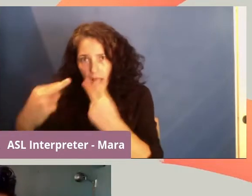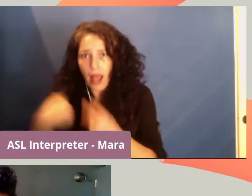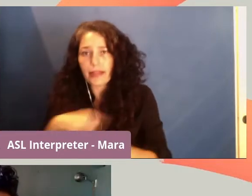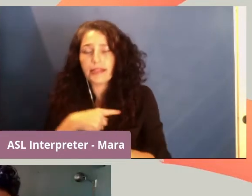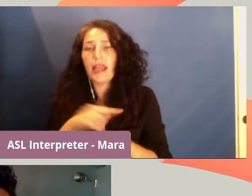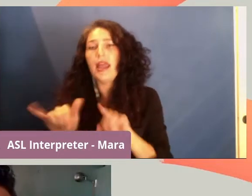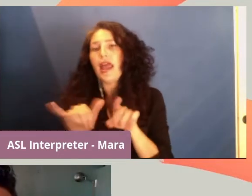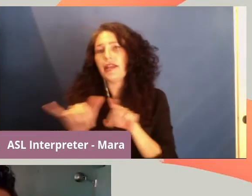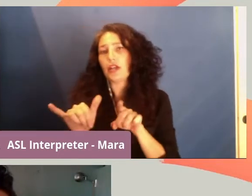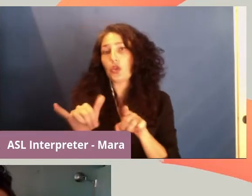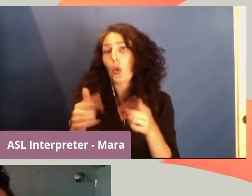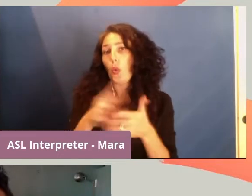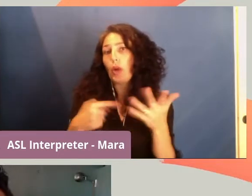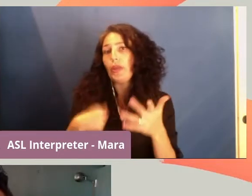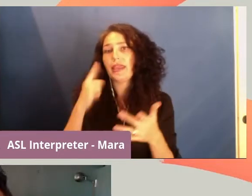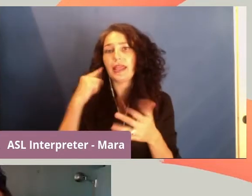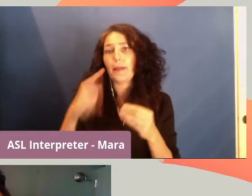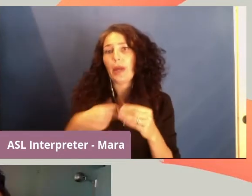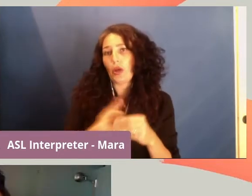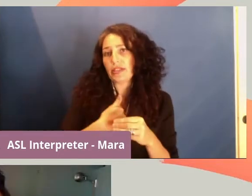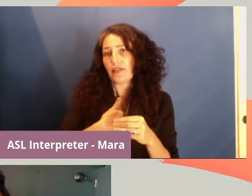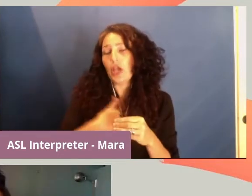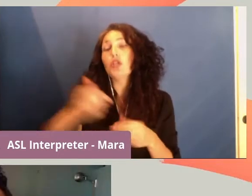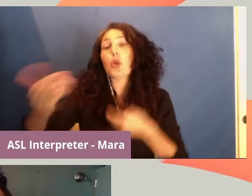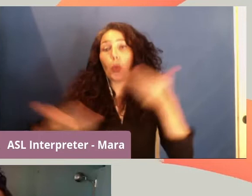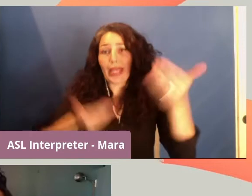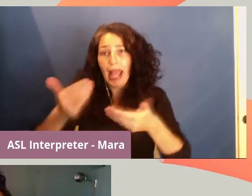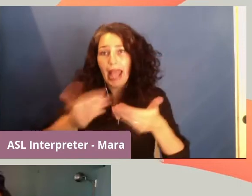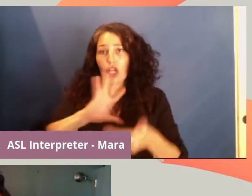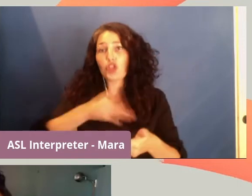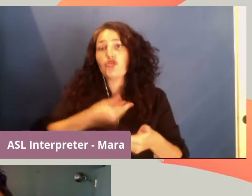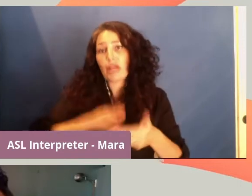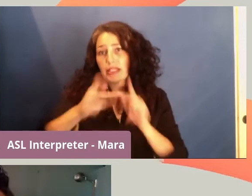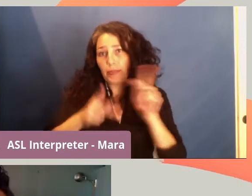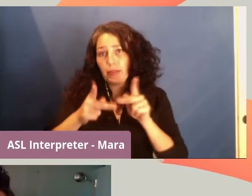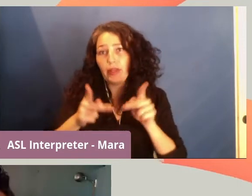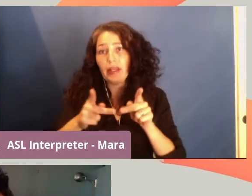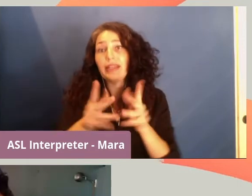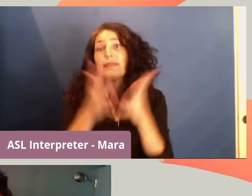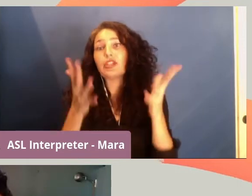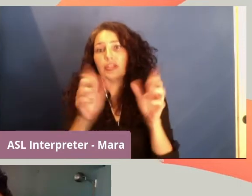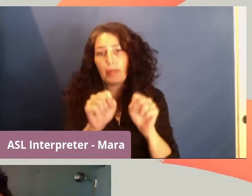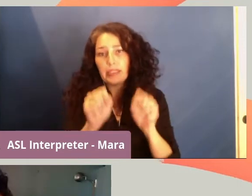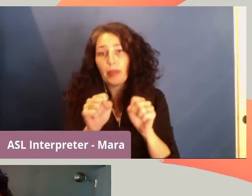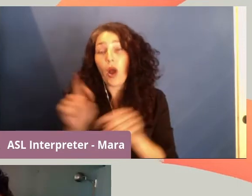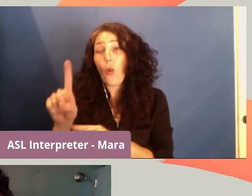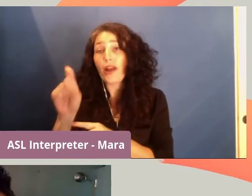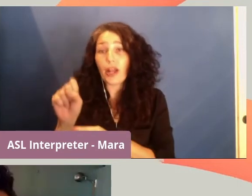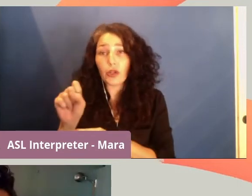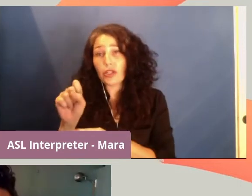and when we couldn't do that, we mentored a trans person. Over 120 trans people contributed to "Disclosure".